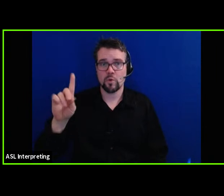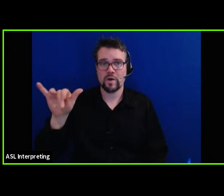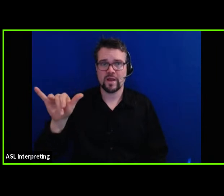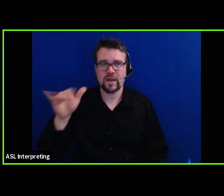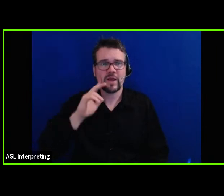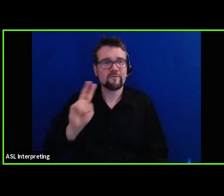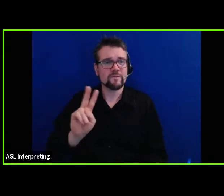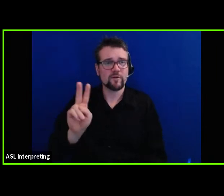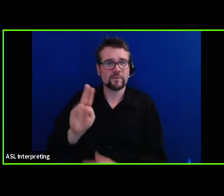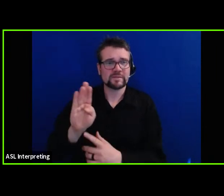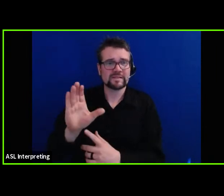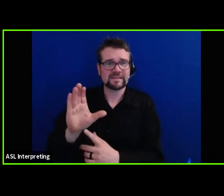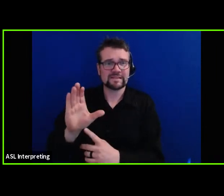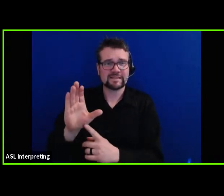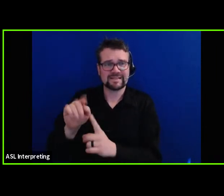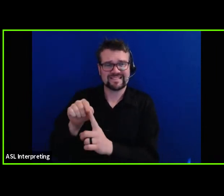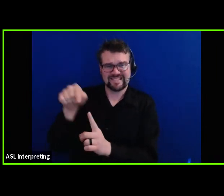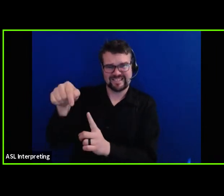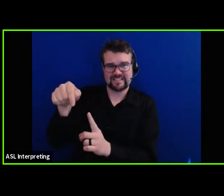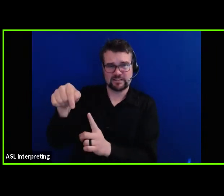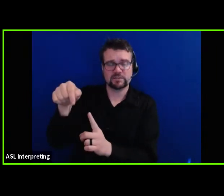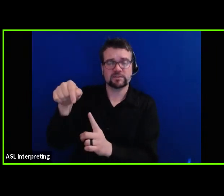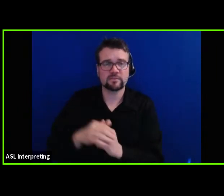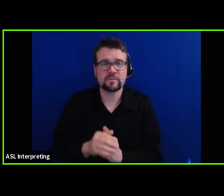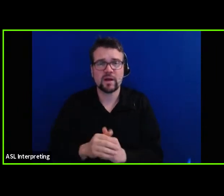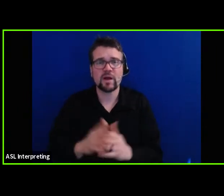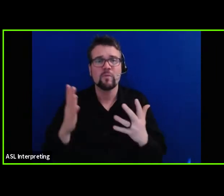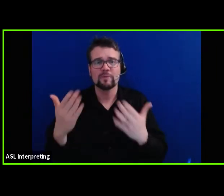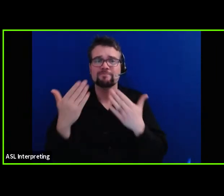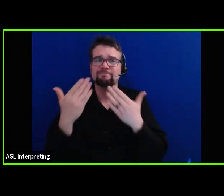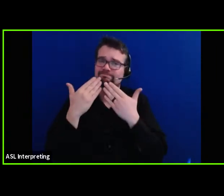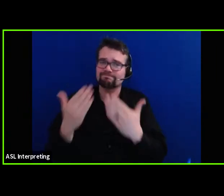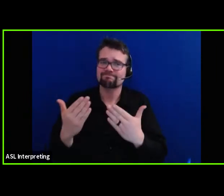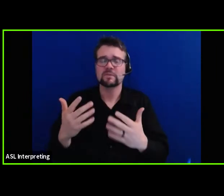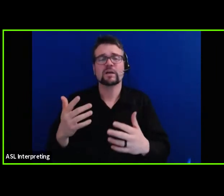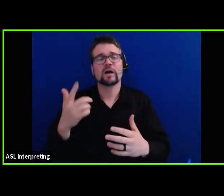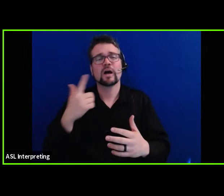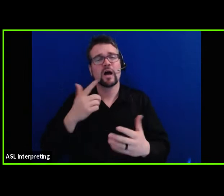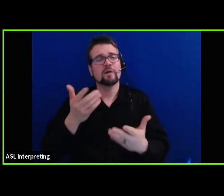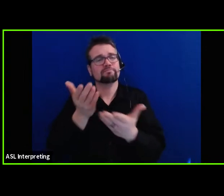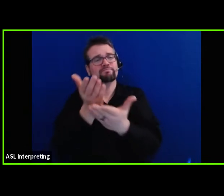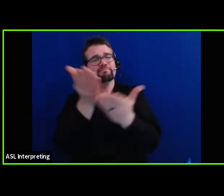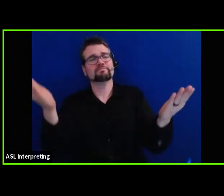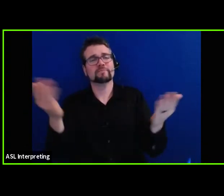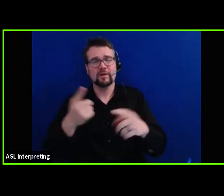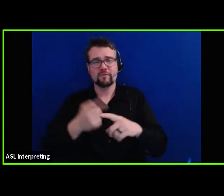AND I WOULD LIKE TO ACKNOWLEDGE MY GRATITUDE THAT I'M PRESENTING TO OUR GATHERING FROM THE UNCEDED TERRITORY OF THE